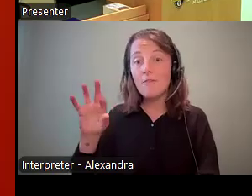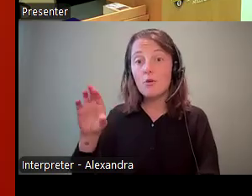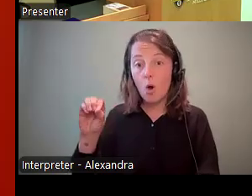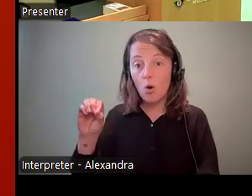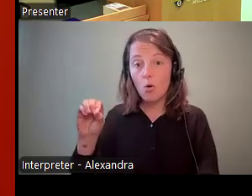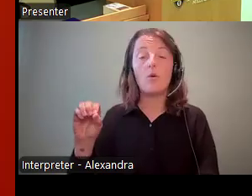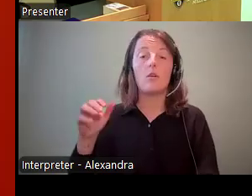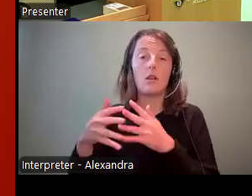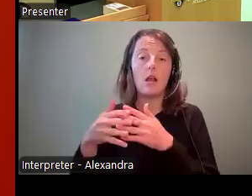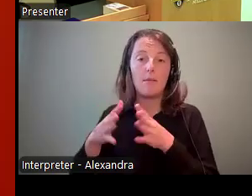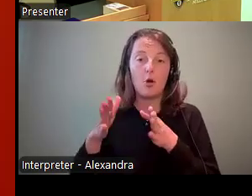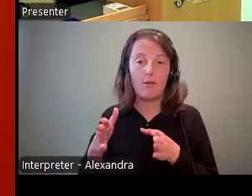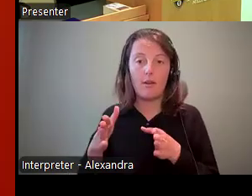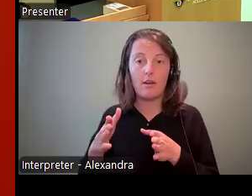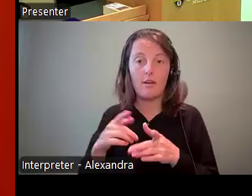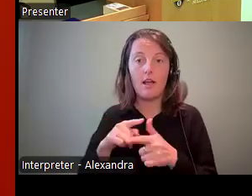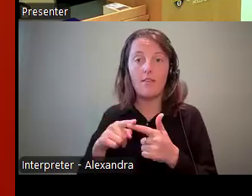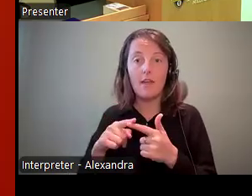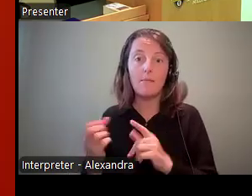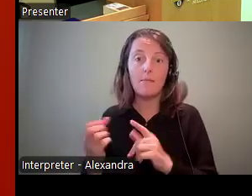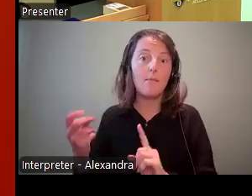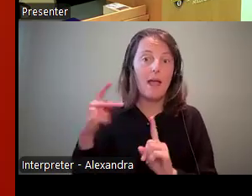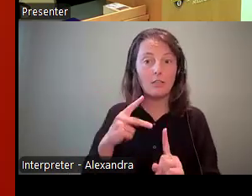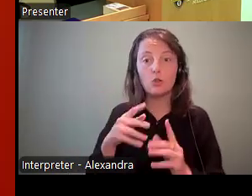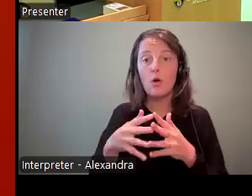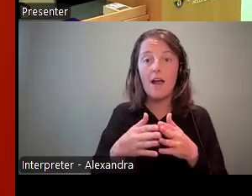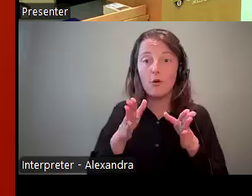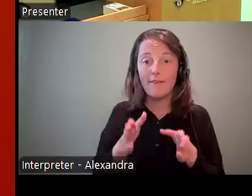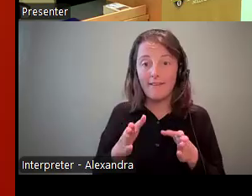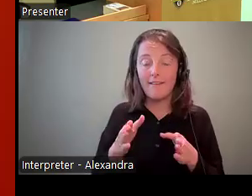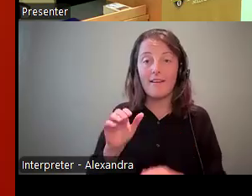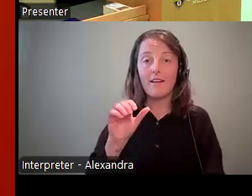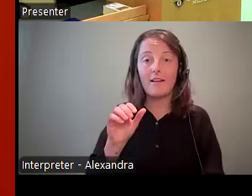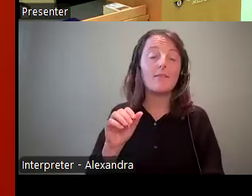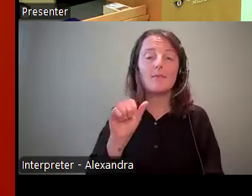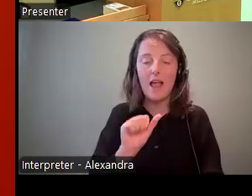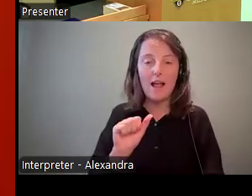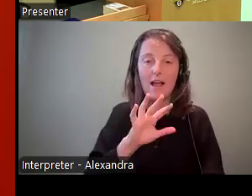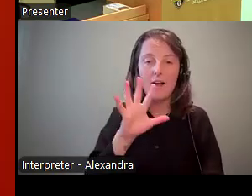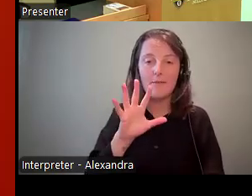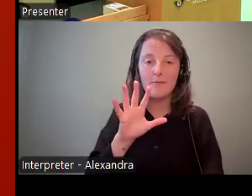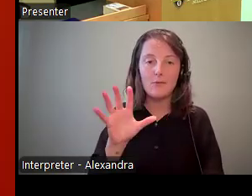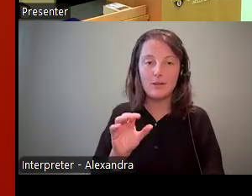um, back to AfricanAmerican, and that's just in my lifetime.